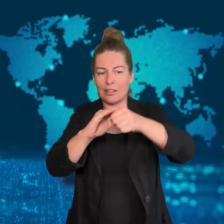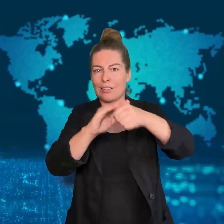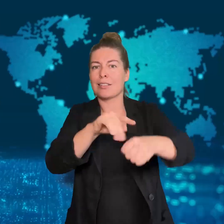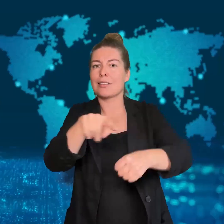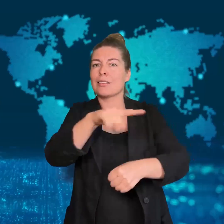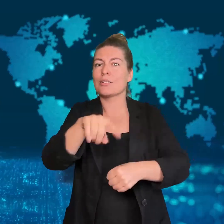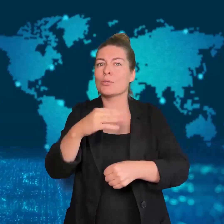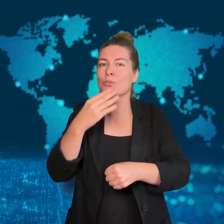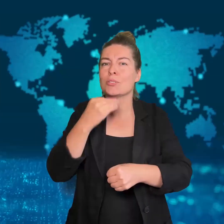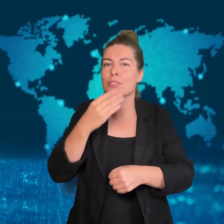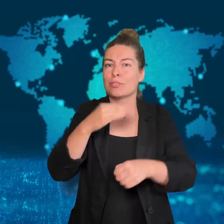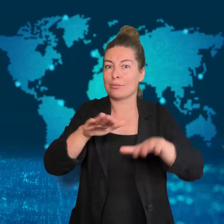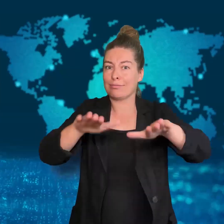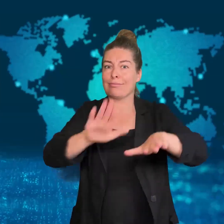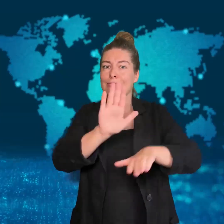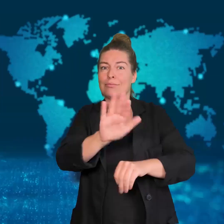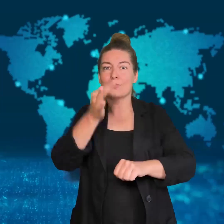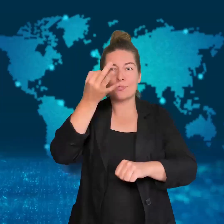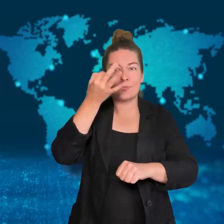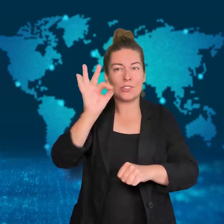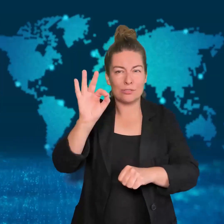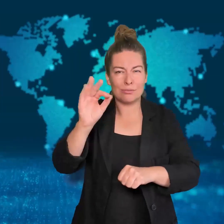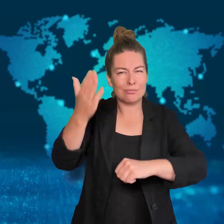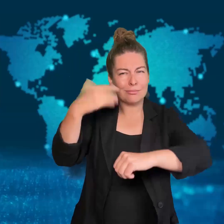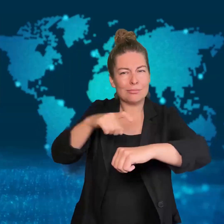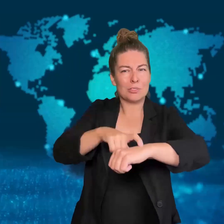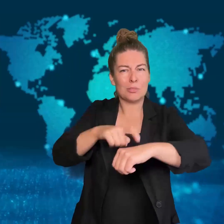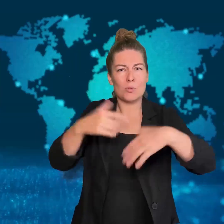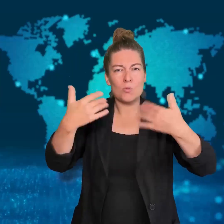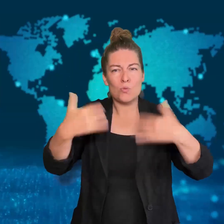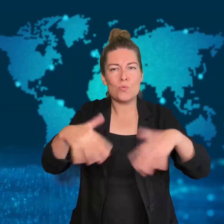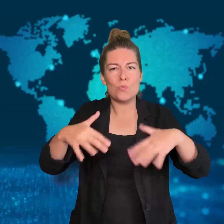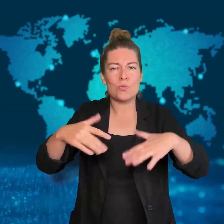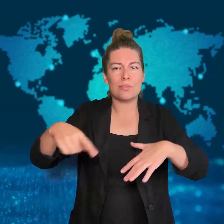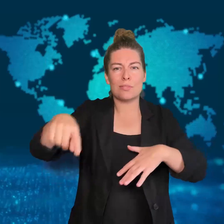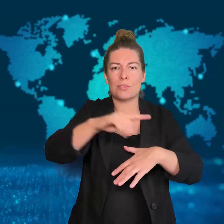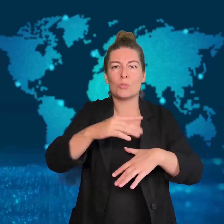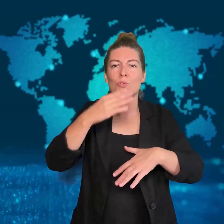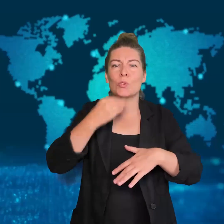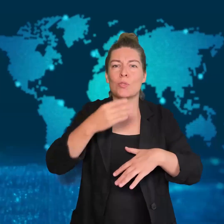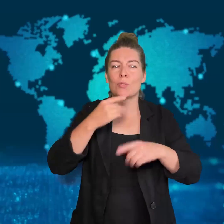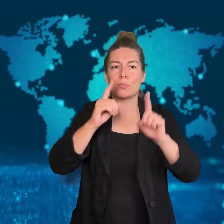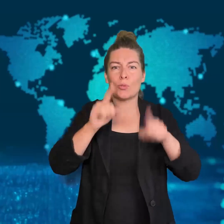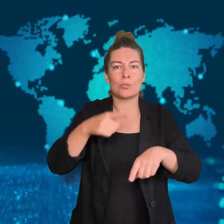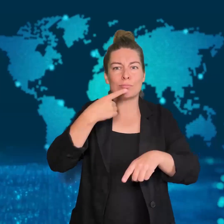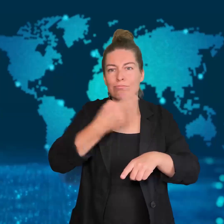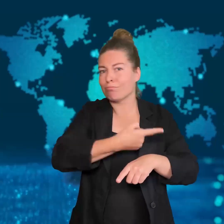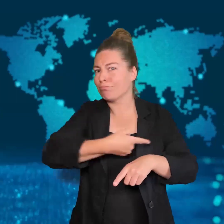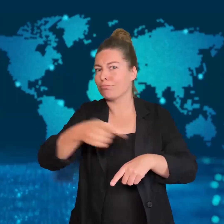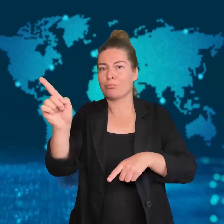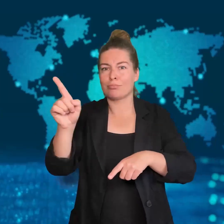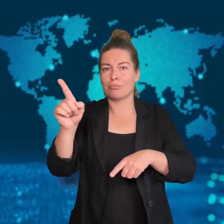who helped fight against antisemitism in France when Jews were